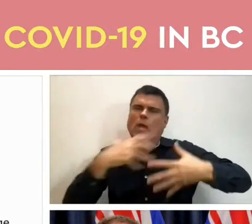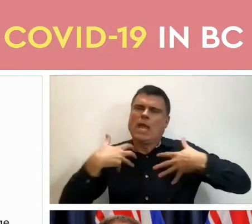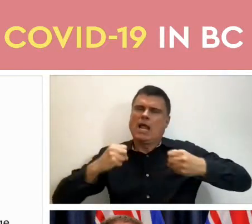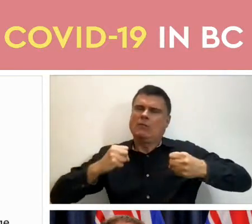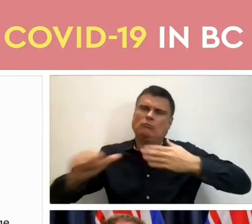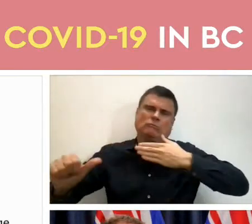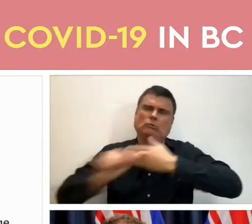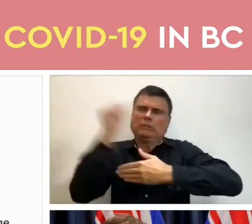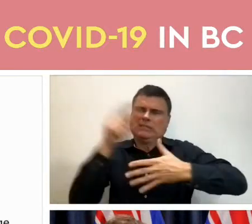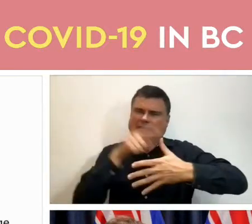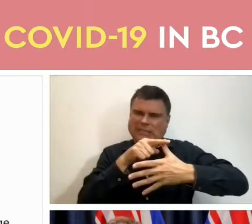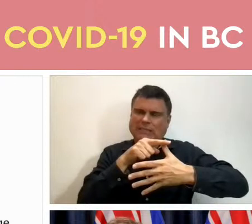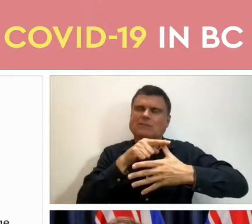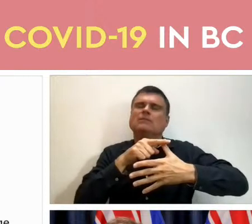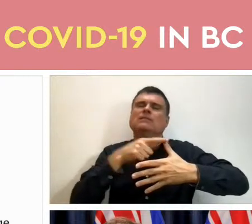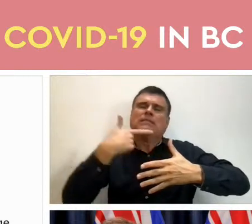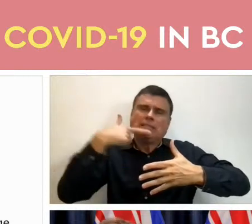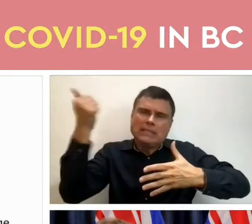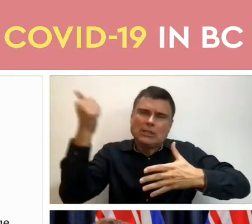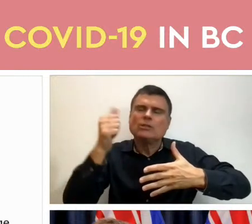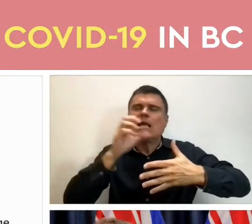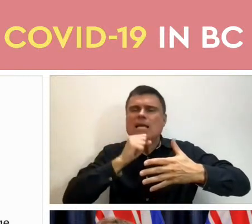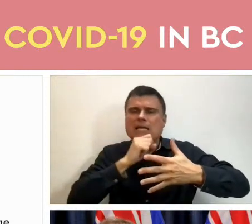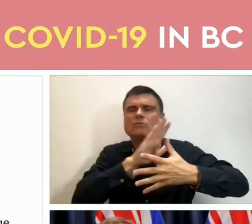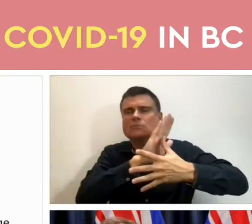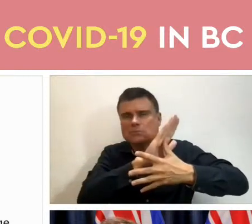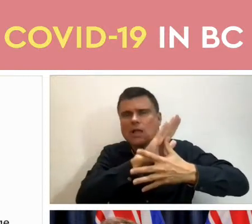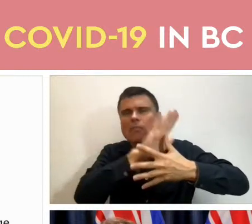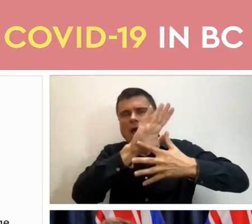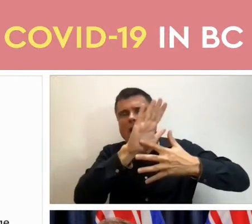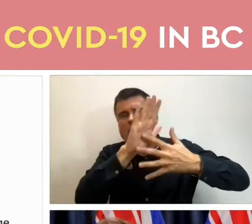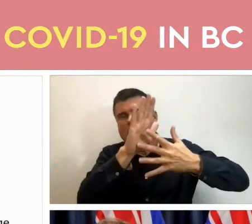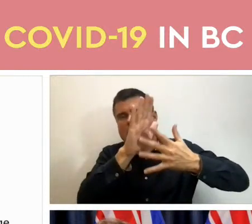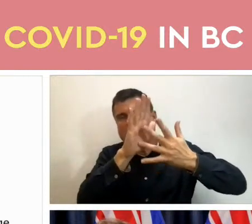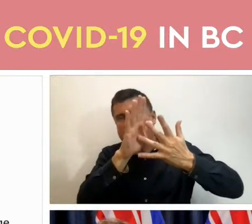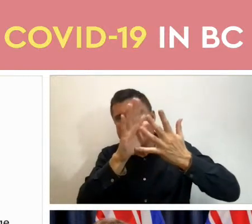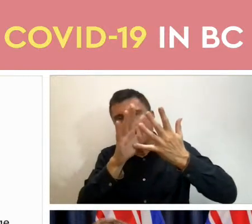in order to meet that test.